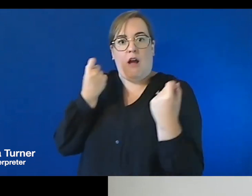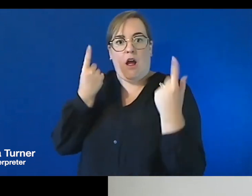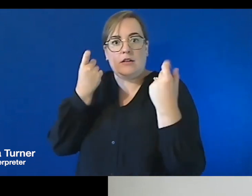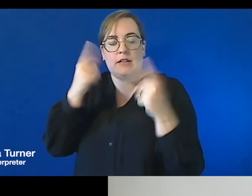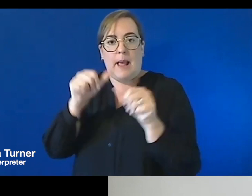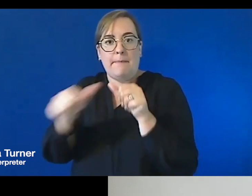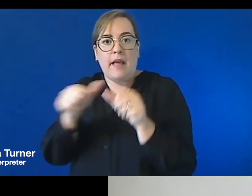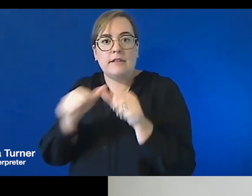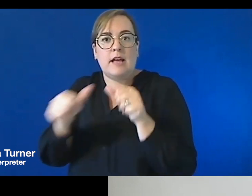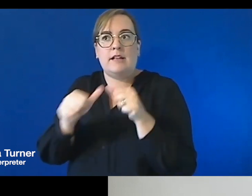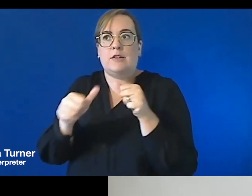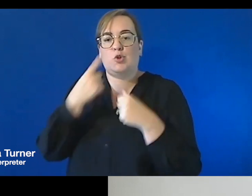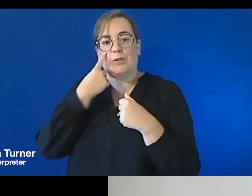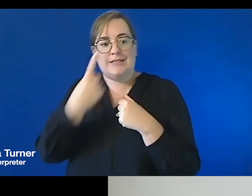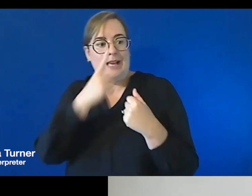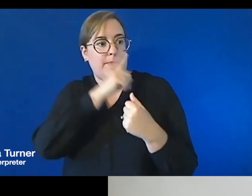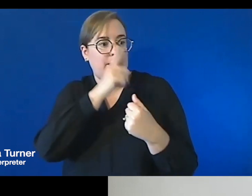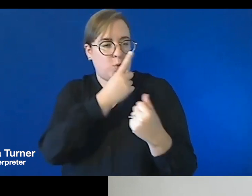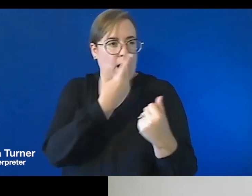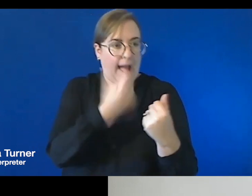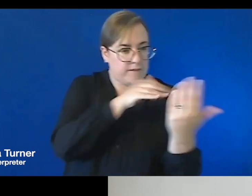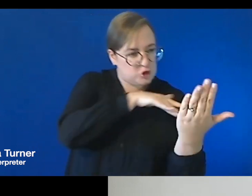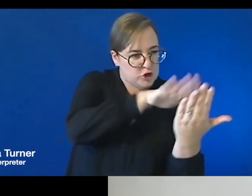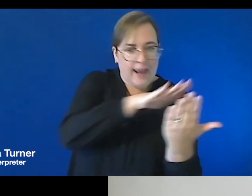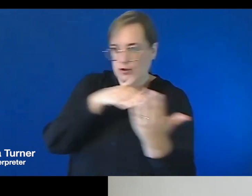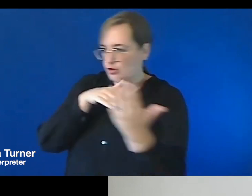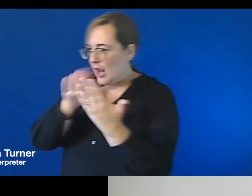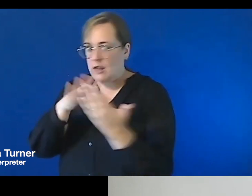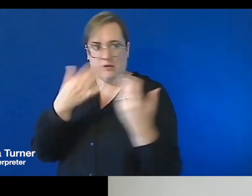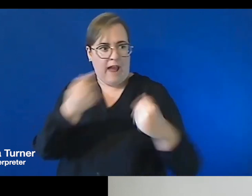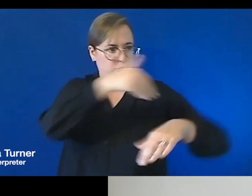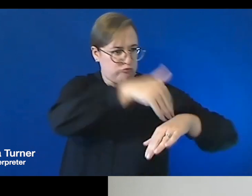and troubles we have and just trying to come up with some ideas and hopefully